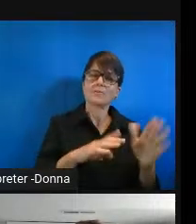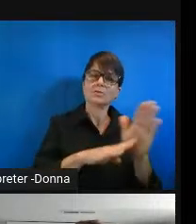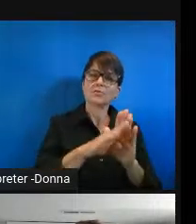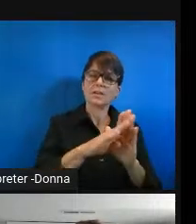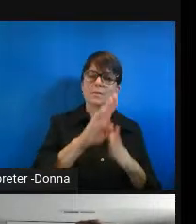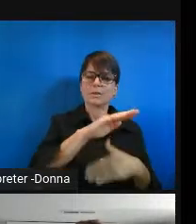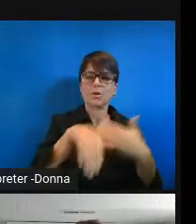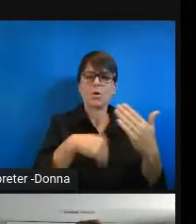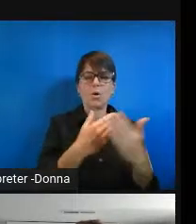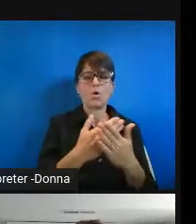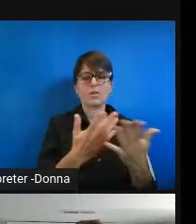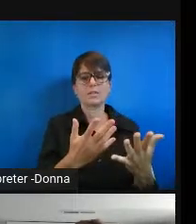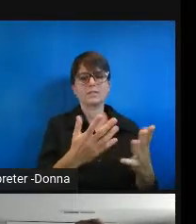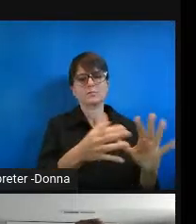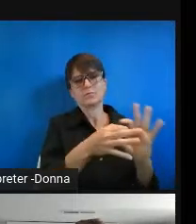button versus links and allow for keyboard interaction .